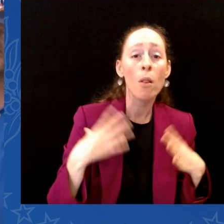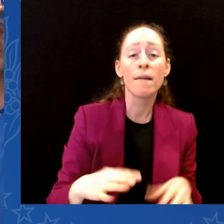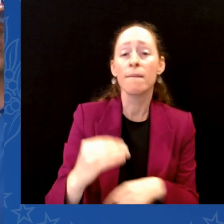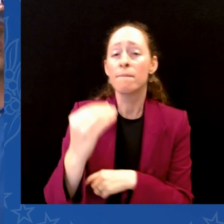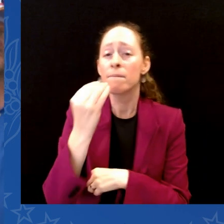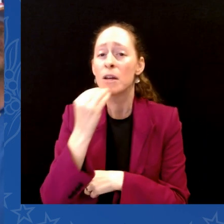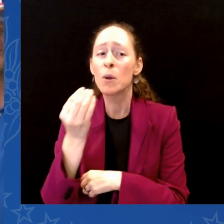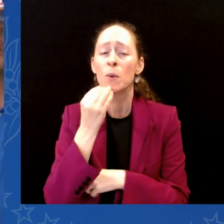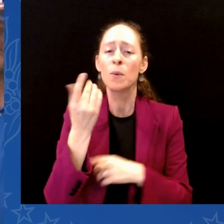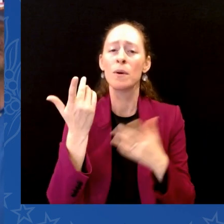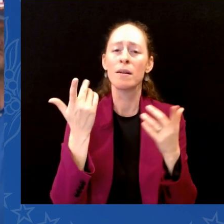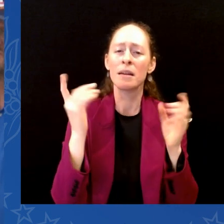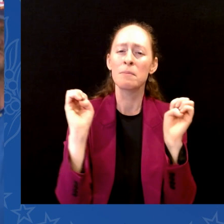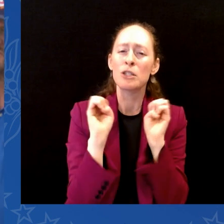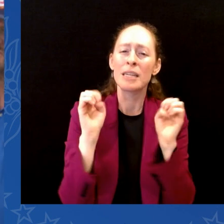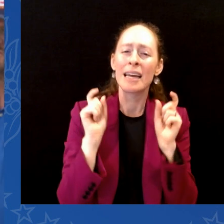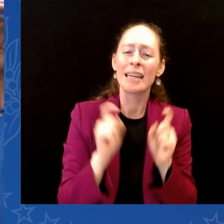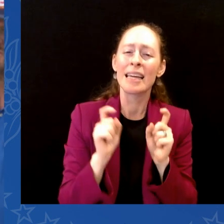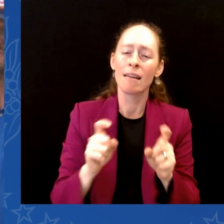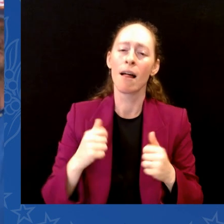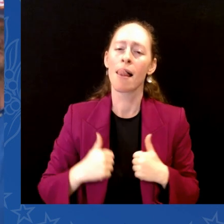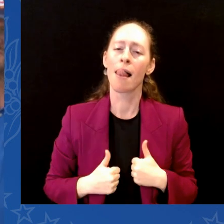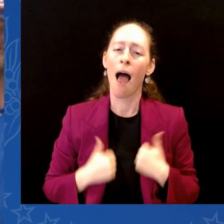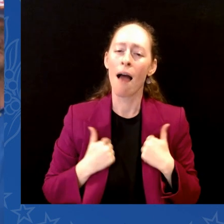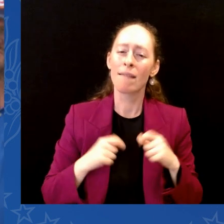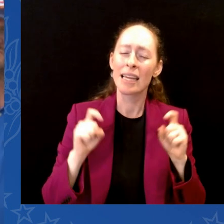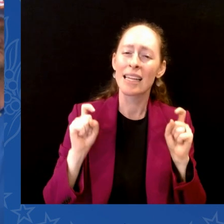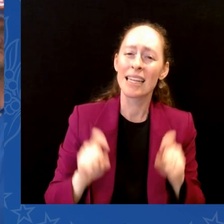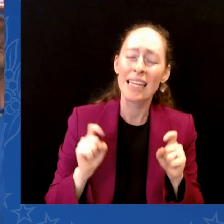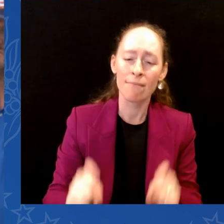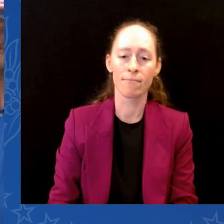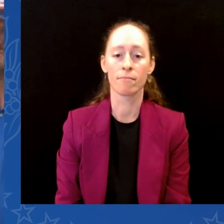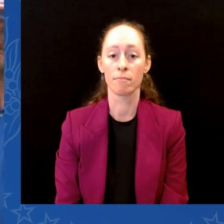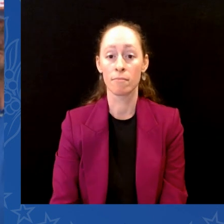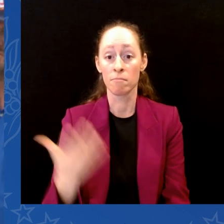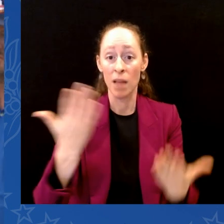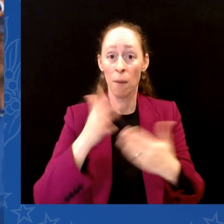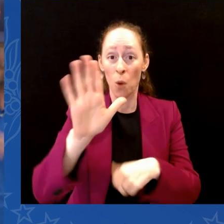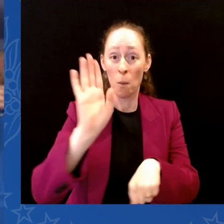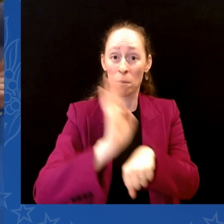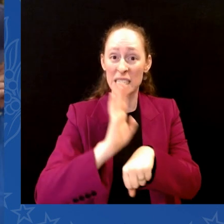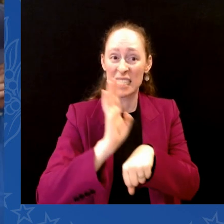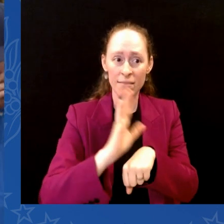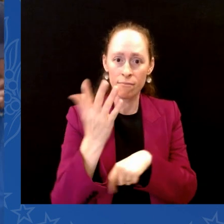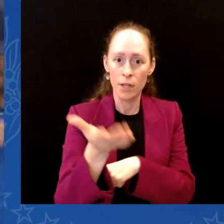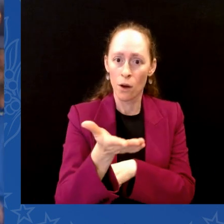Well, the insurances may not cover -- insurance may not cover everything, may not cover the full costs.